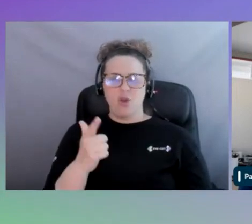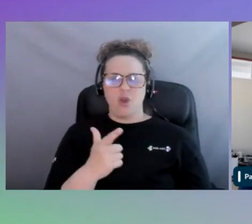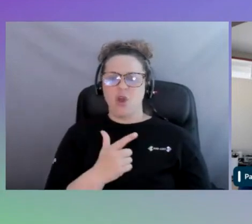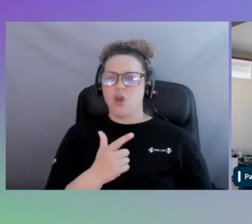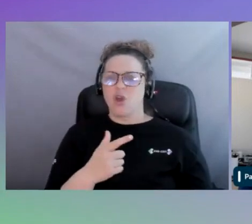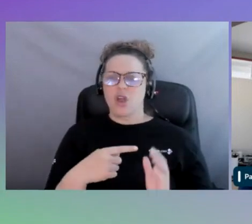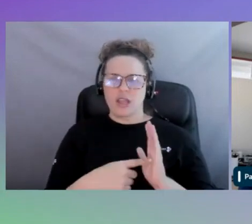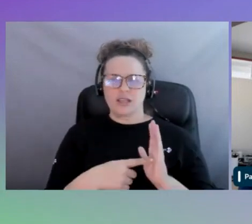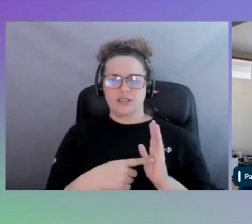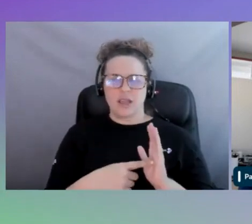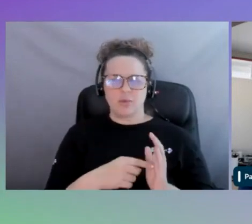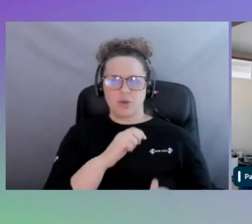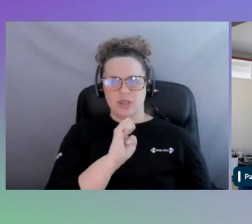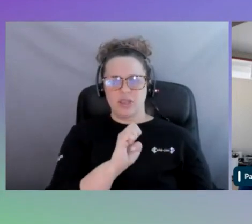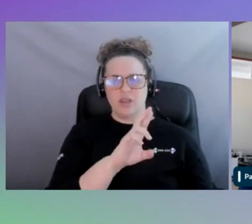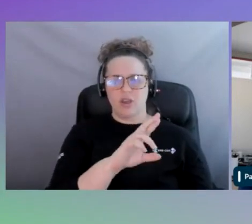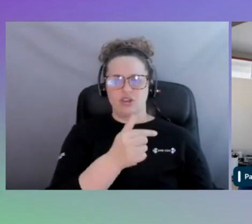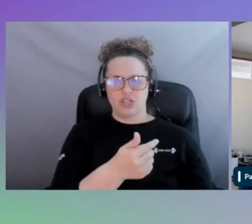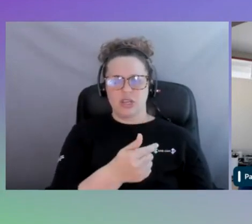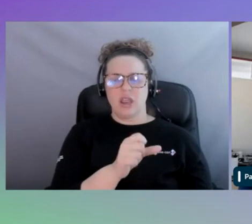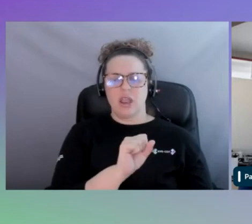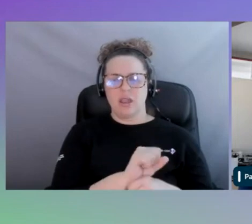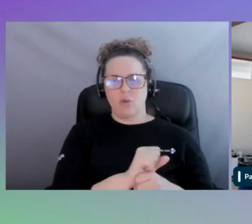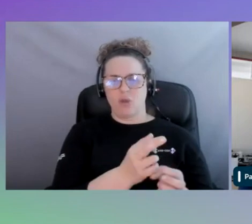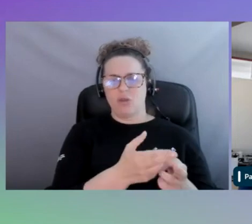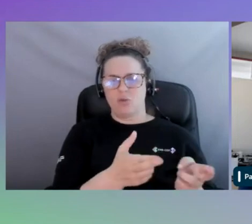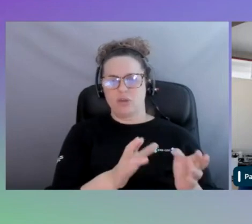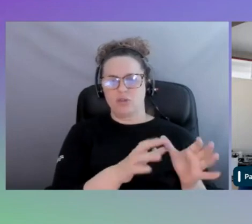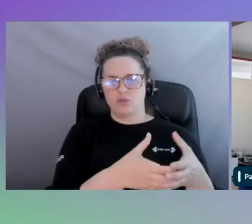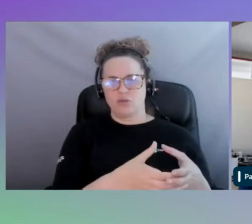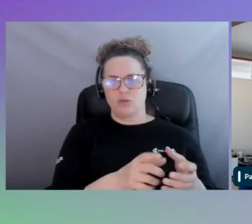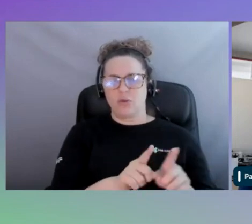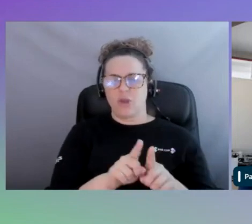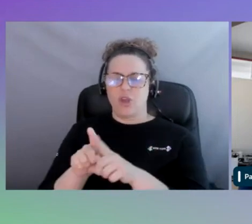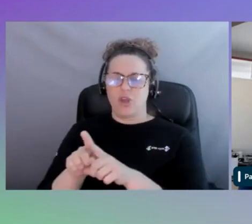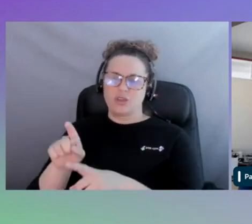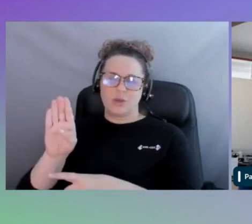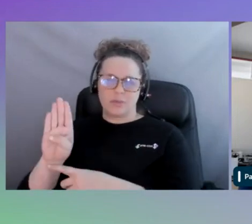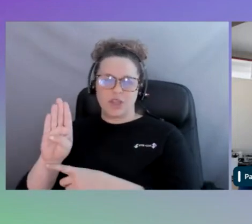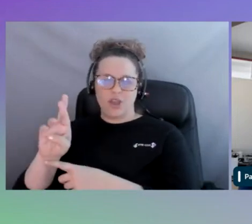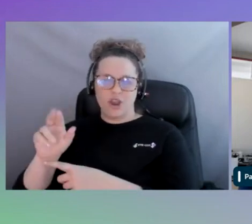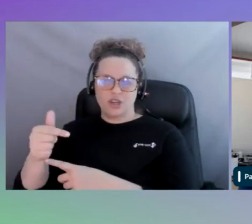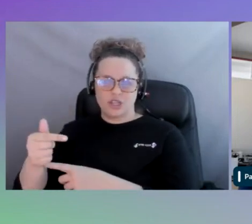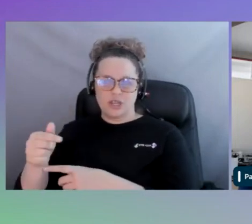resource groups, also known as business resource groups. Uh, be